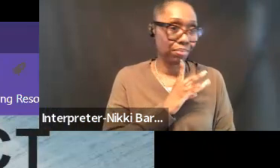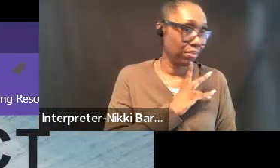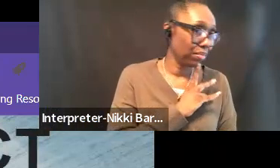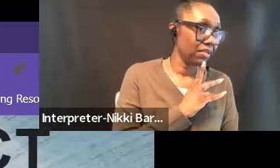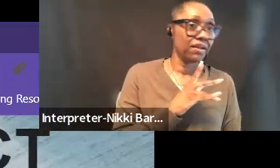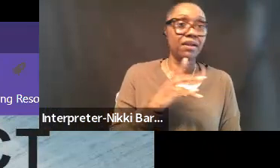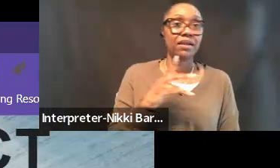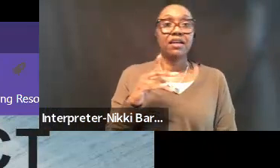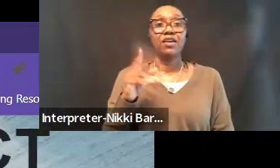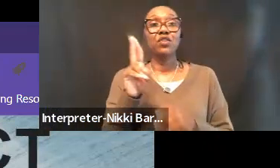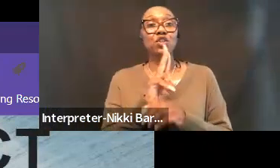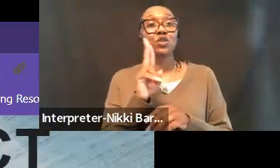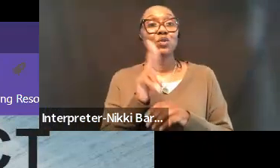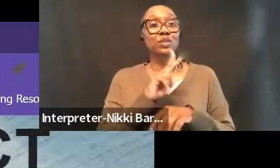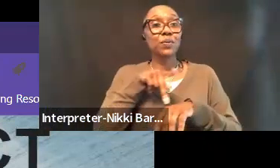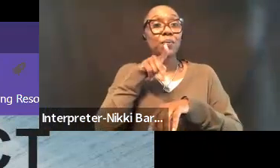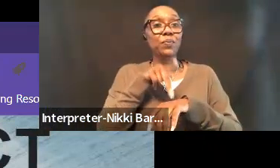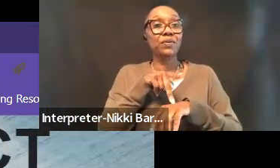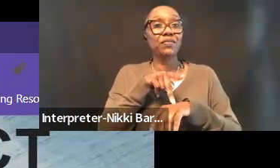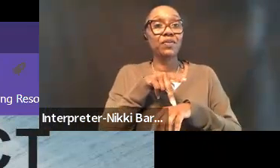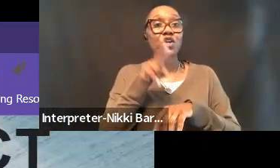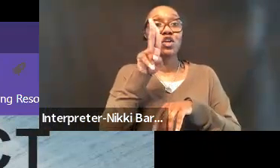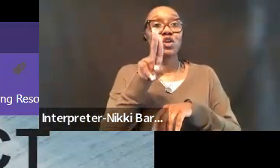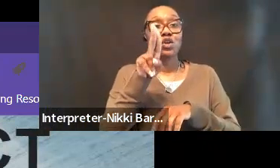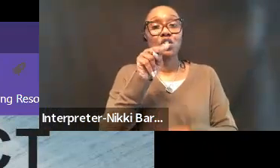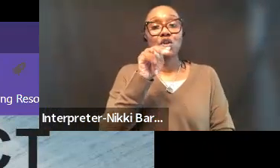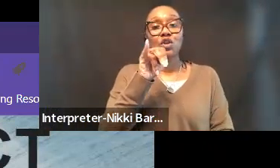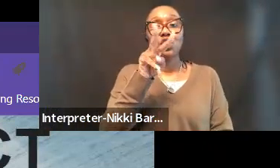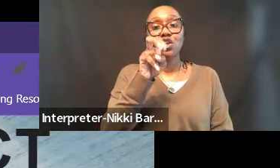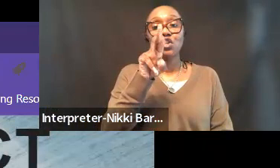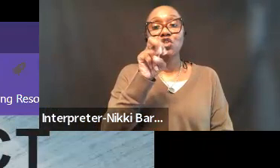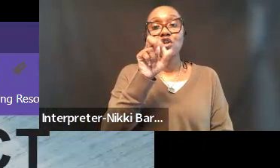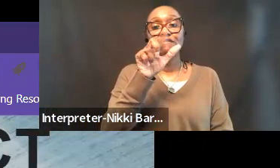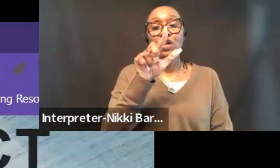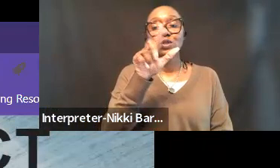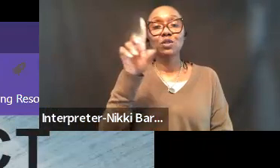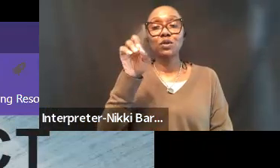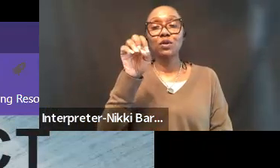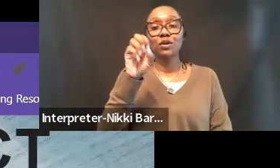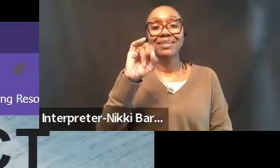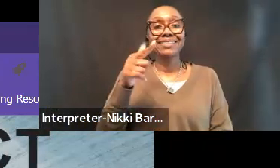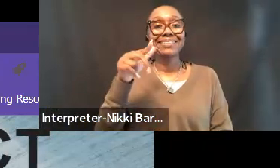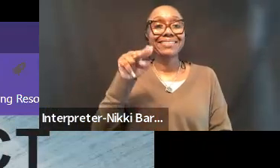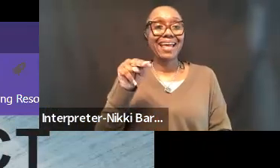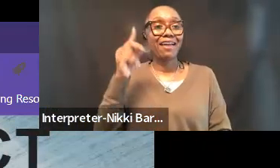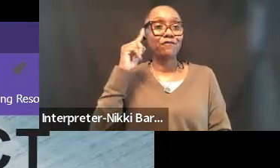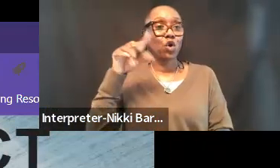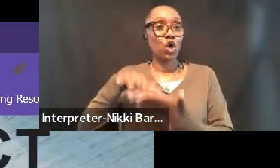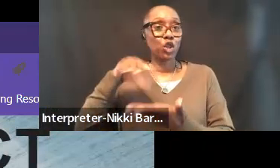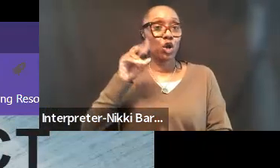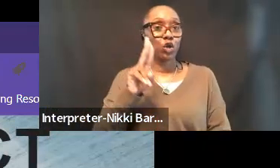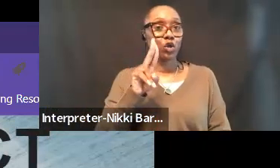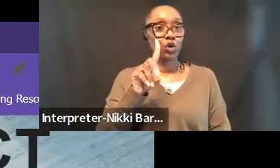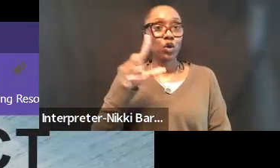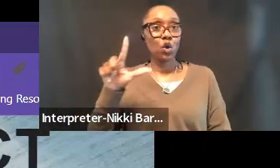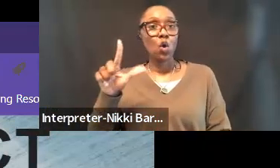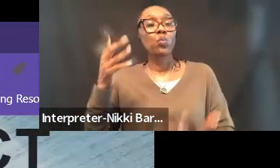You're using the principles of a universal design for learning. So we want all assessments to be accessible to all students.